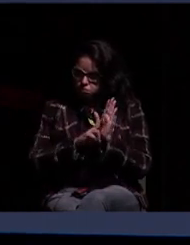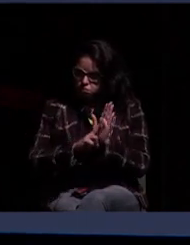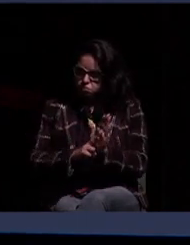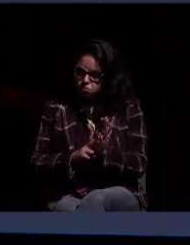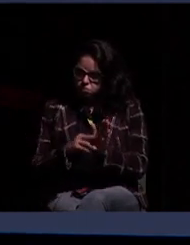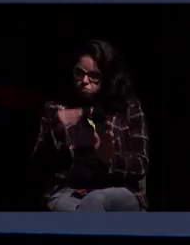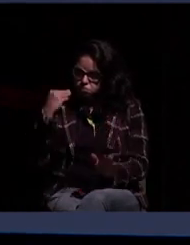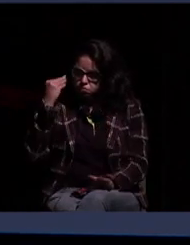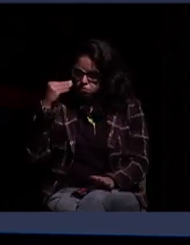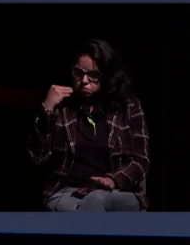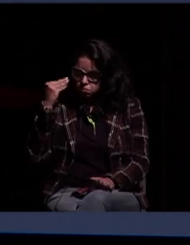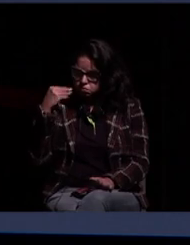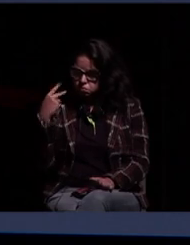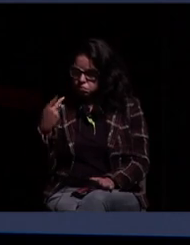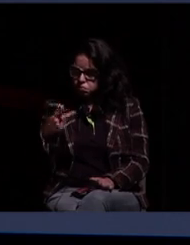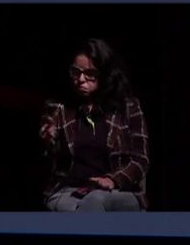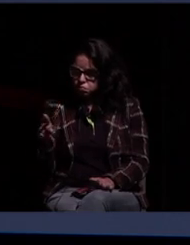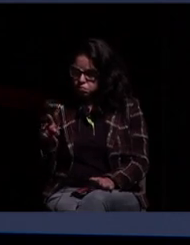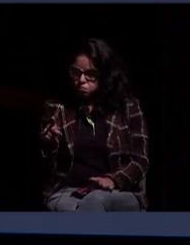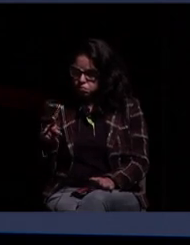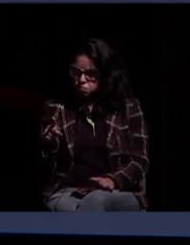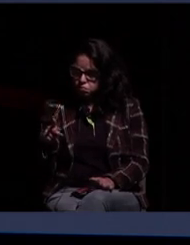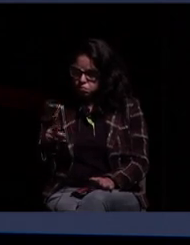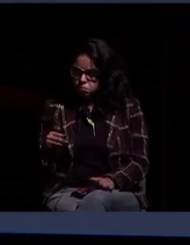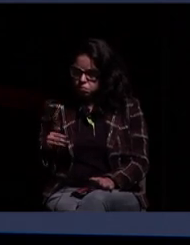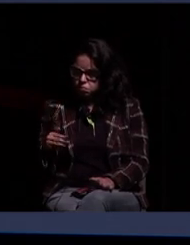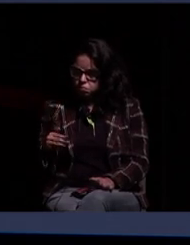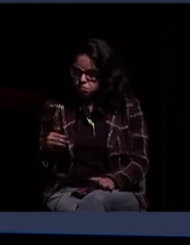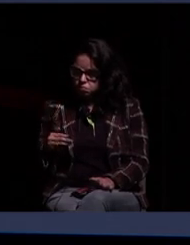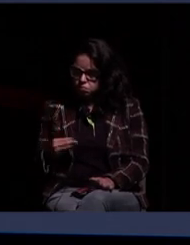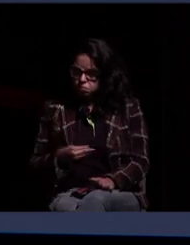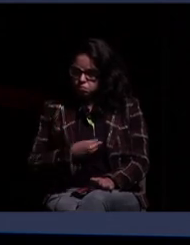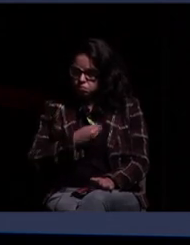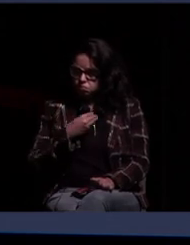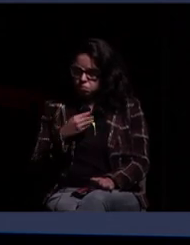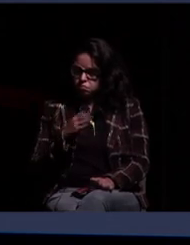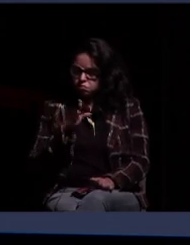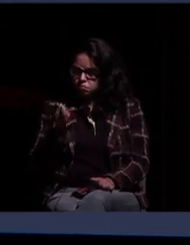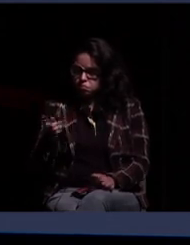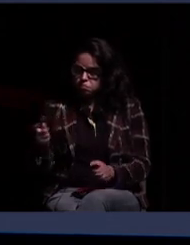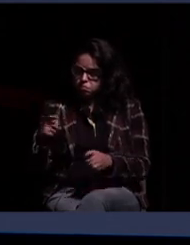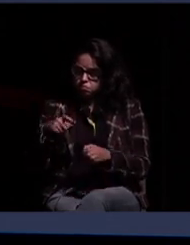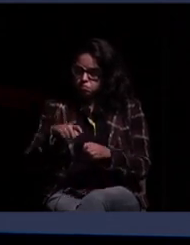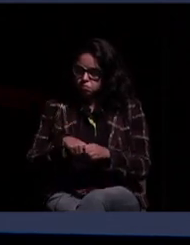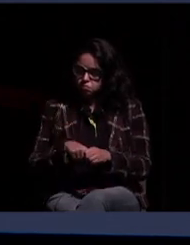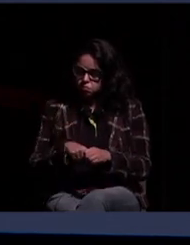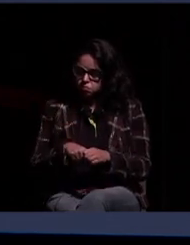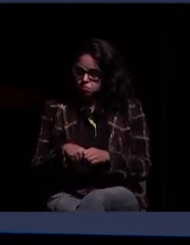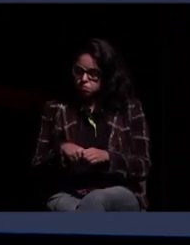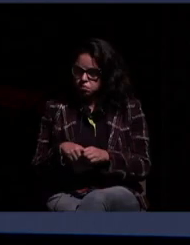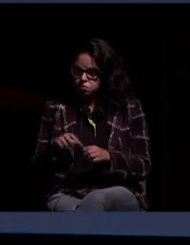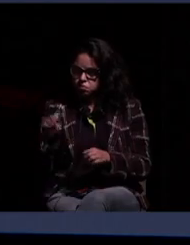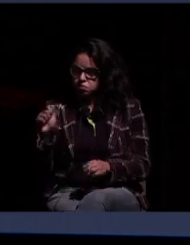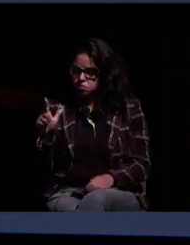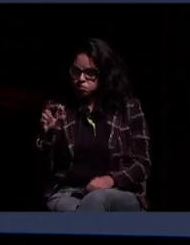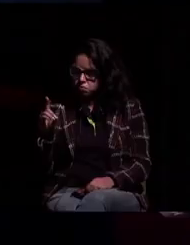their coming and going in the village and other places.